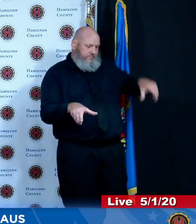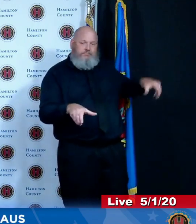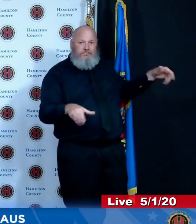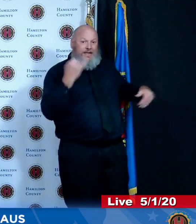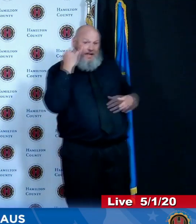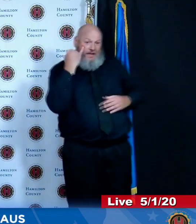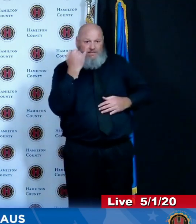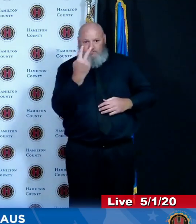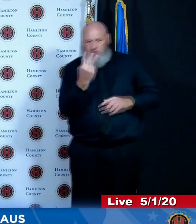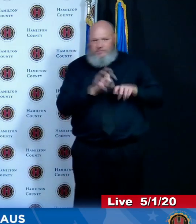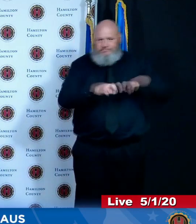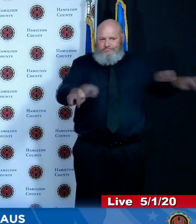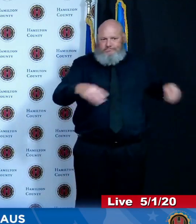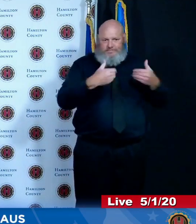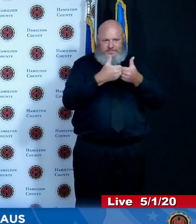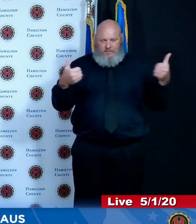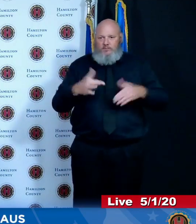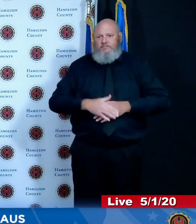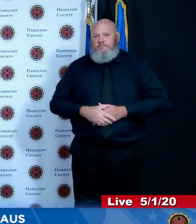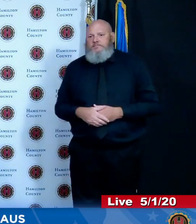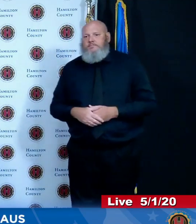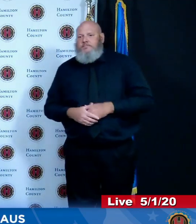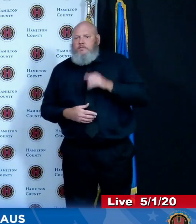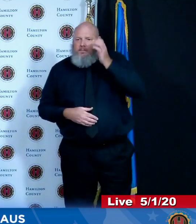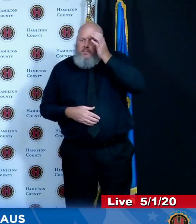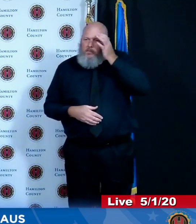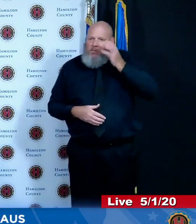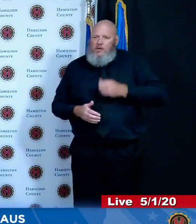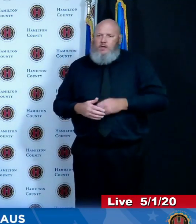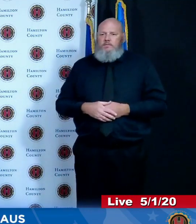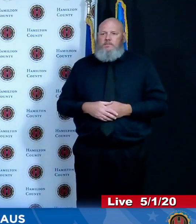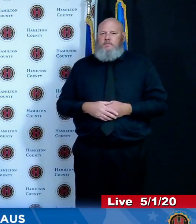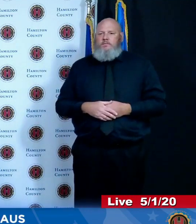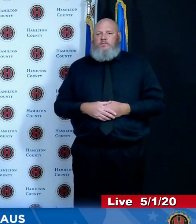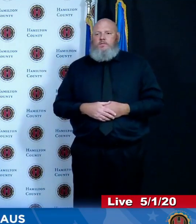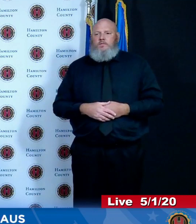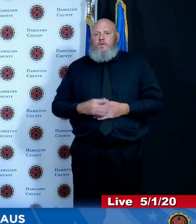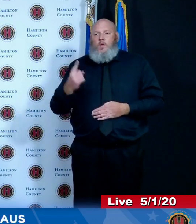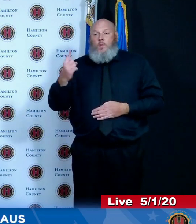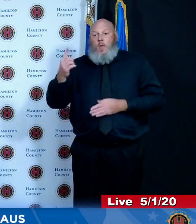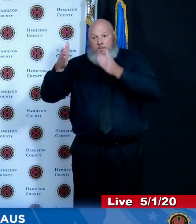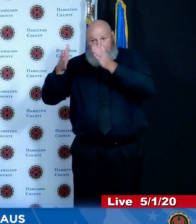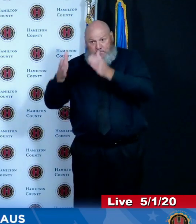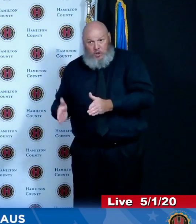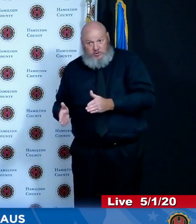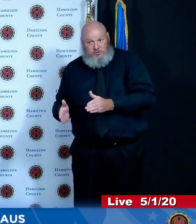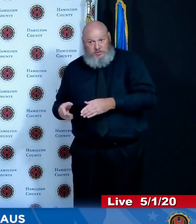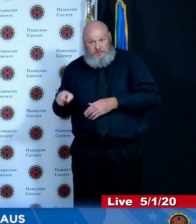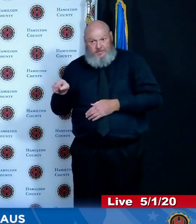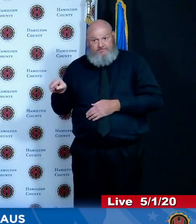thanks to the Judge John Williams he had a briefing yesterday related to this